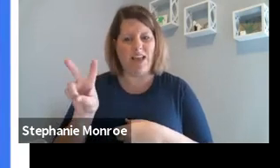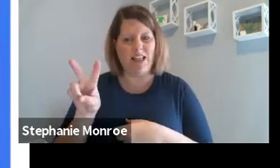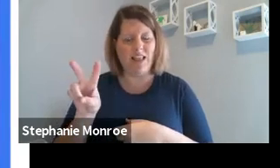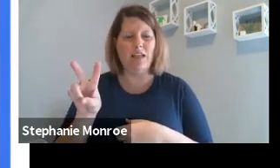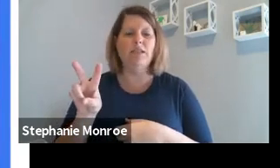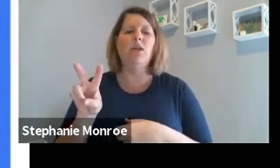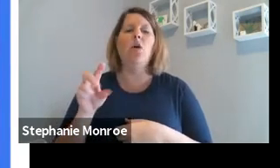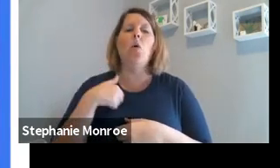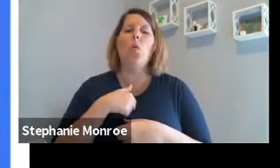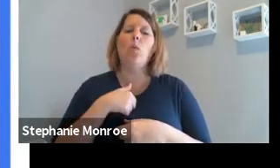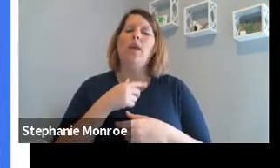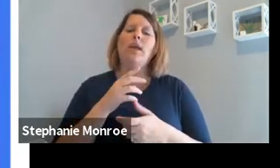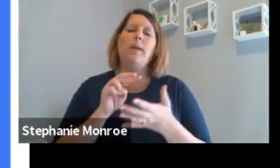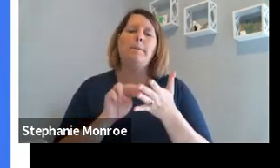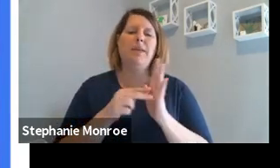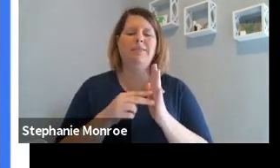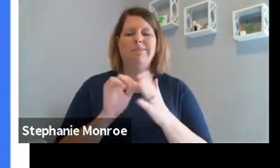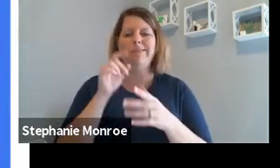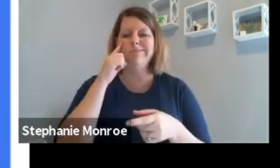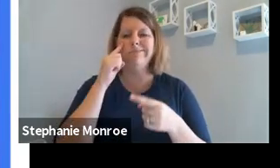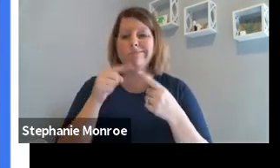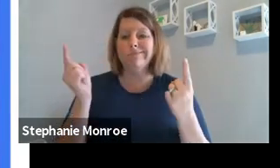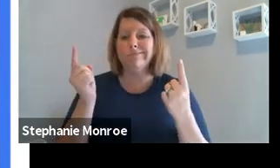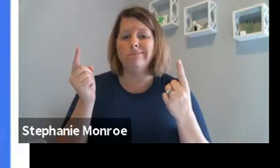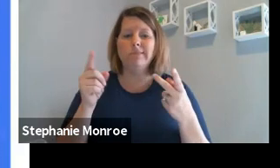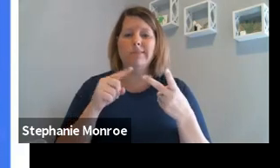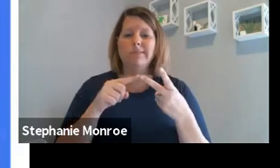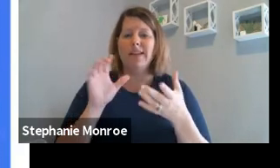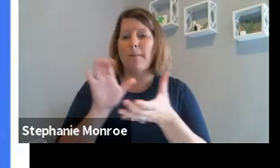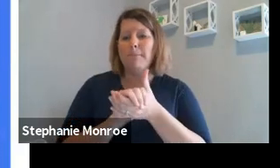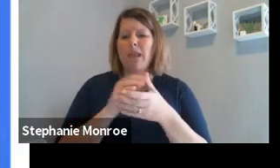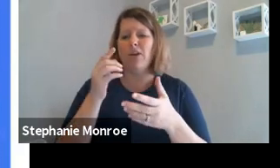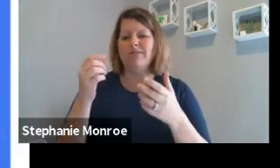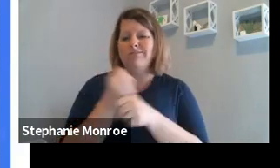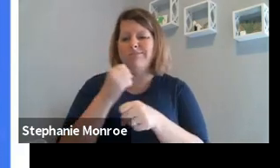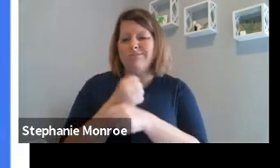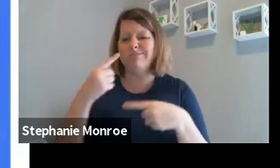we are referring to a disagreement, a marital spat, an anger management problem.